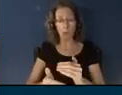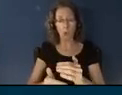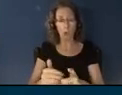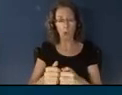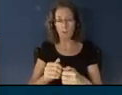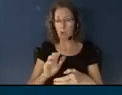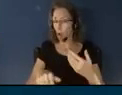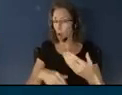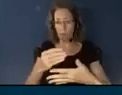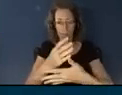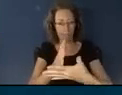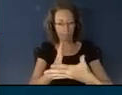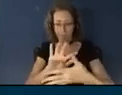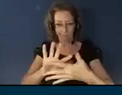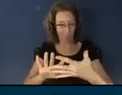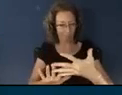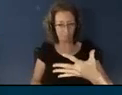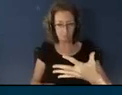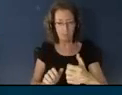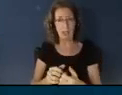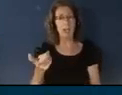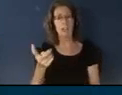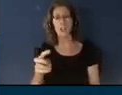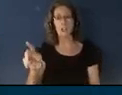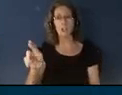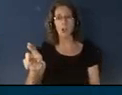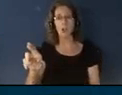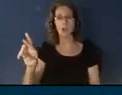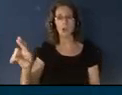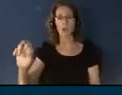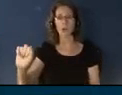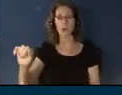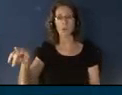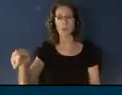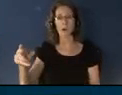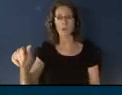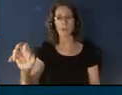um and and once again Dr. Raphael and myself can help you put up your poster session. You